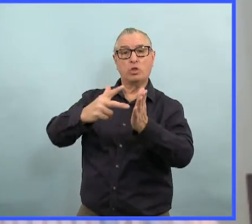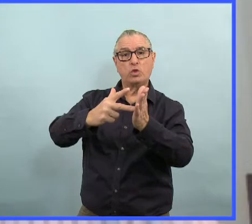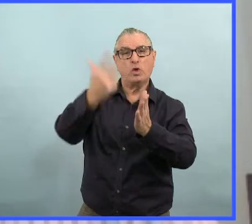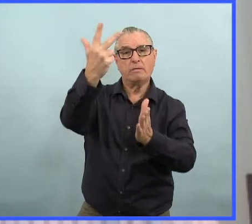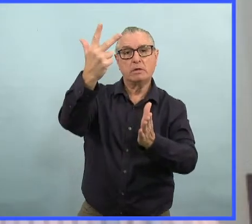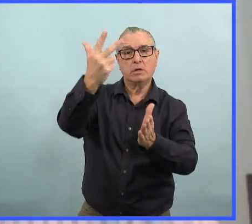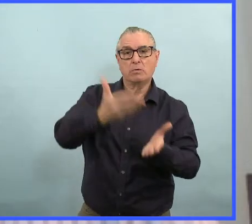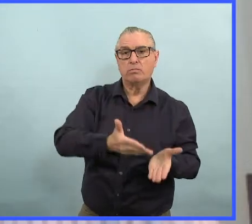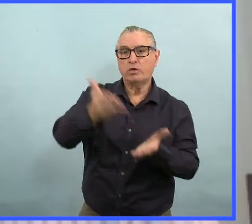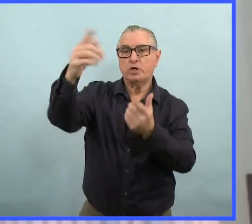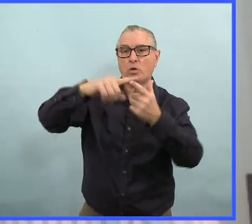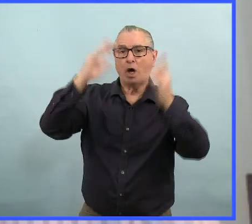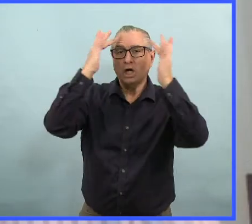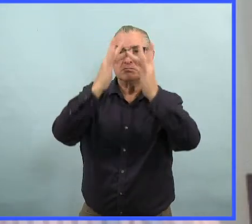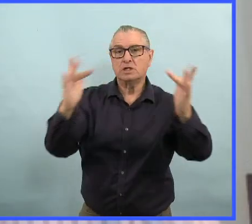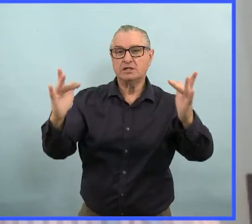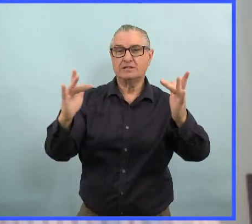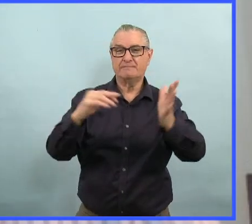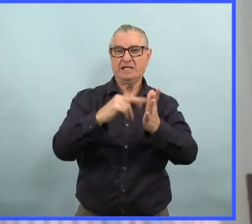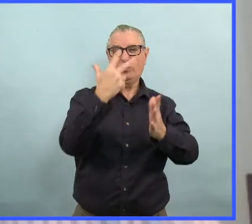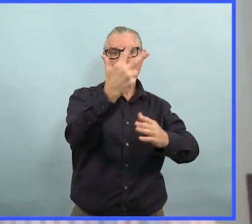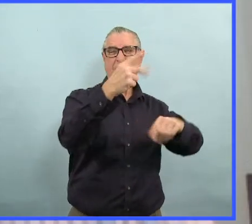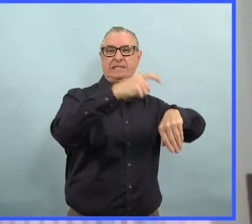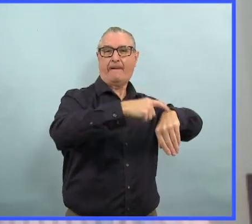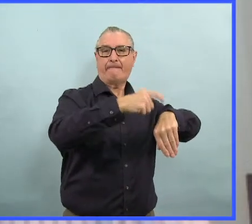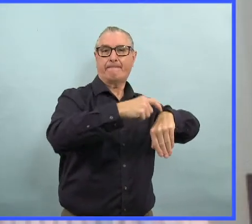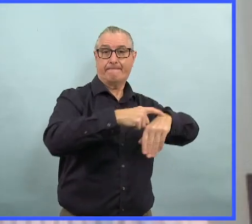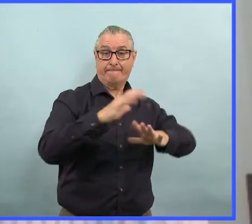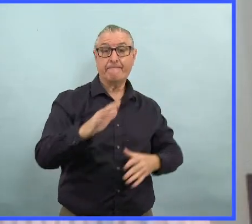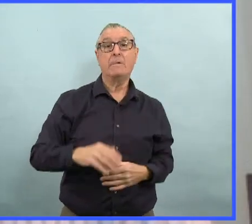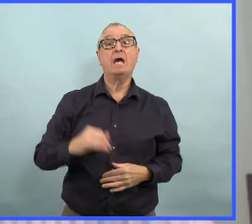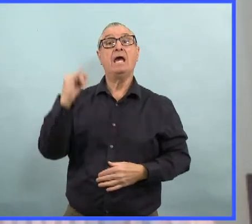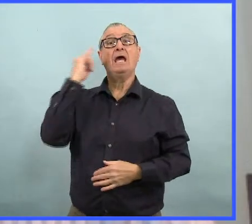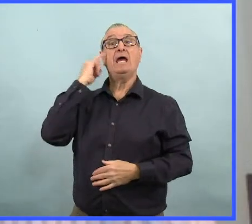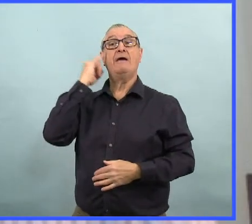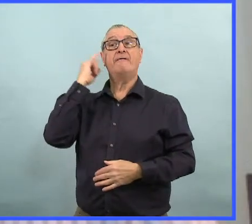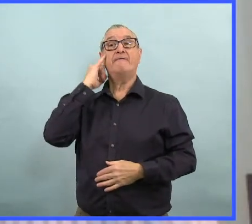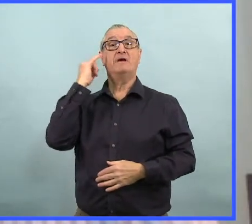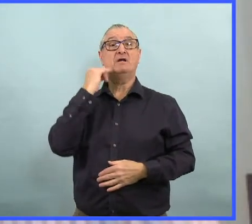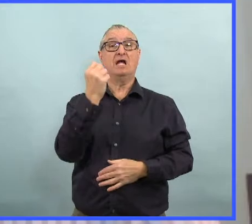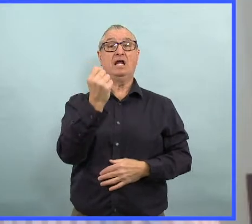admitted to an icu with covet 19 if you're not fully vaccinated you're 10 times more likely to